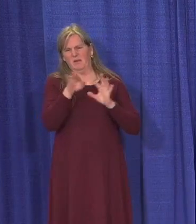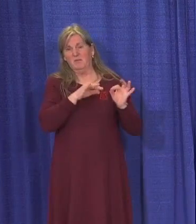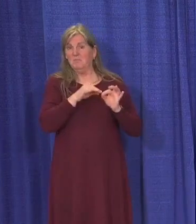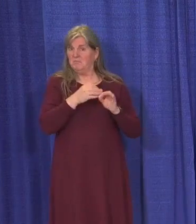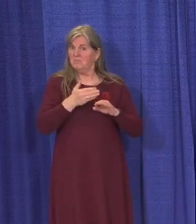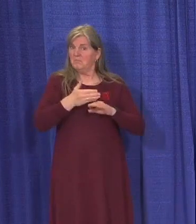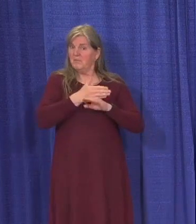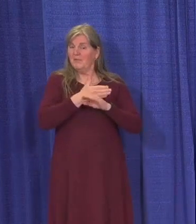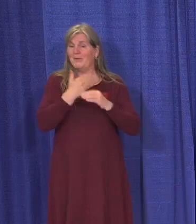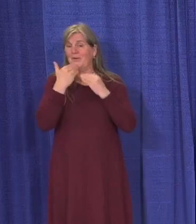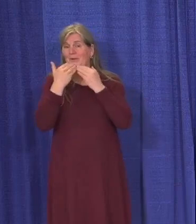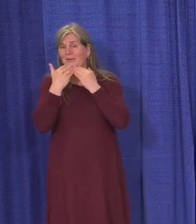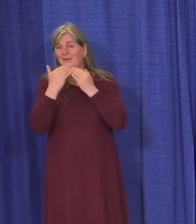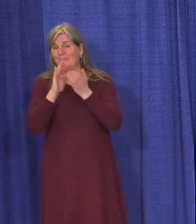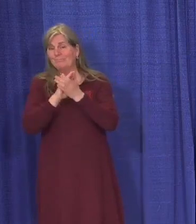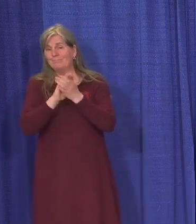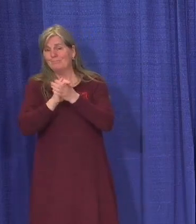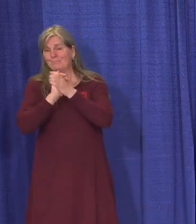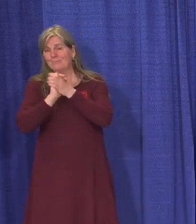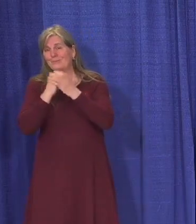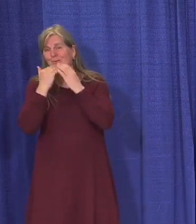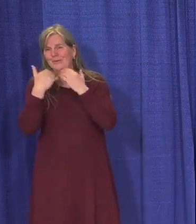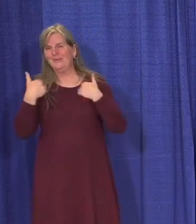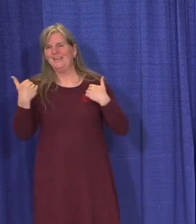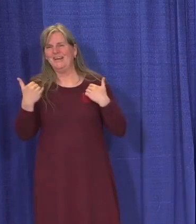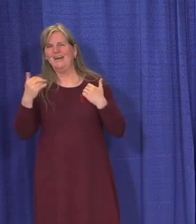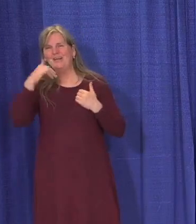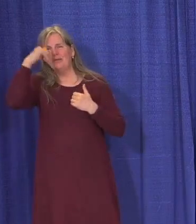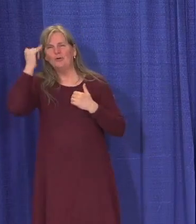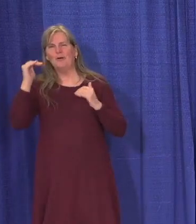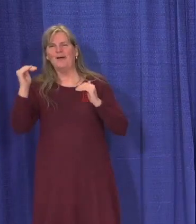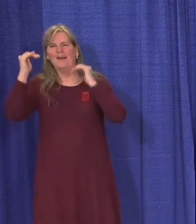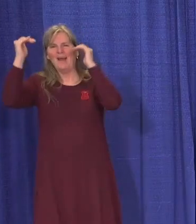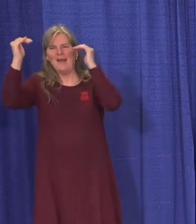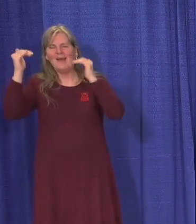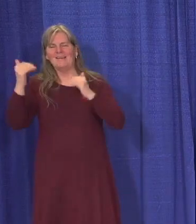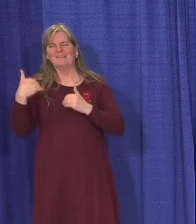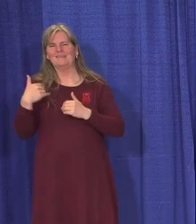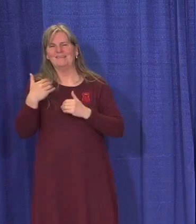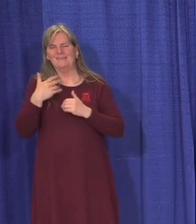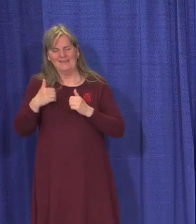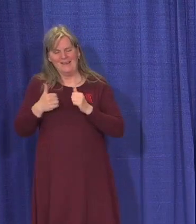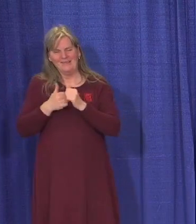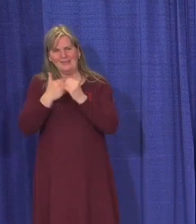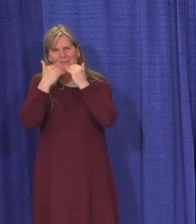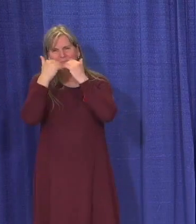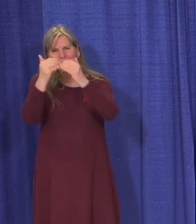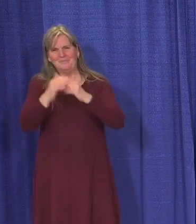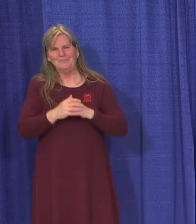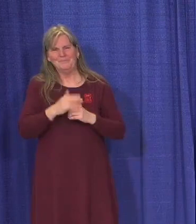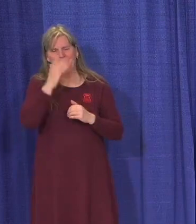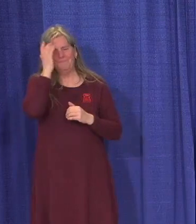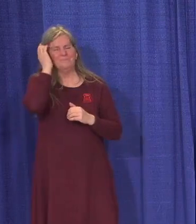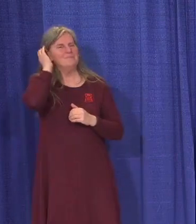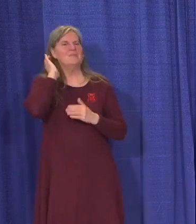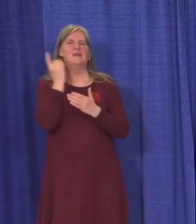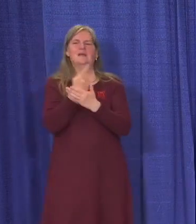currently stand in the progress. What follows, I will give the percentage of individuals in